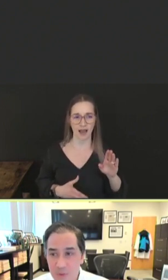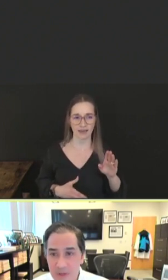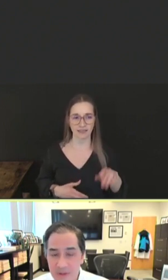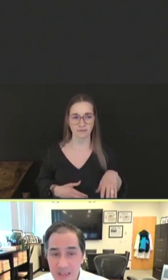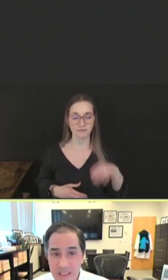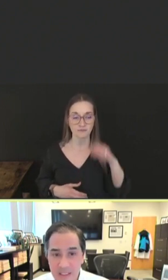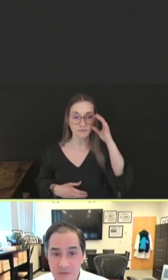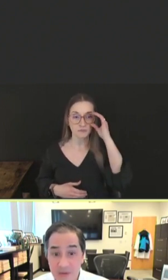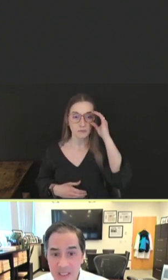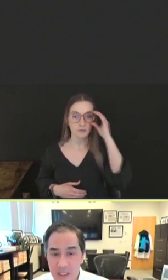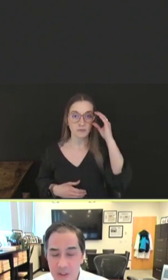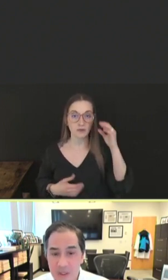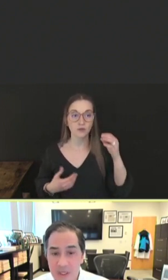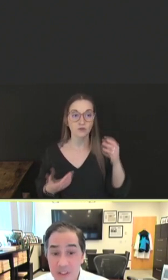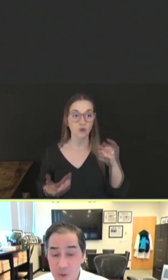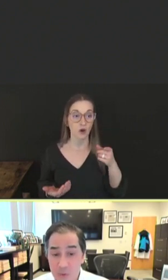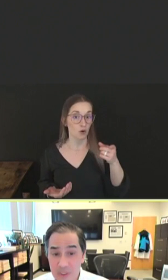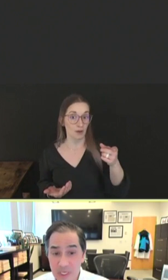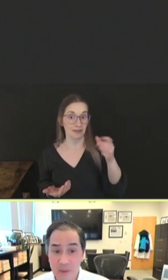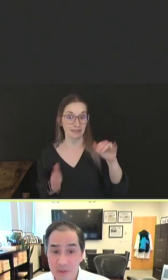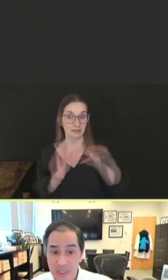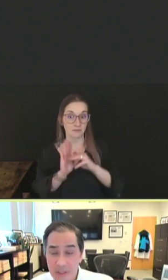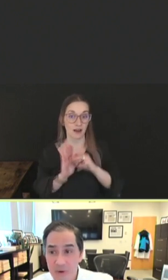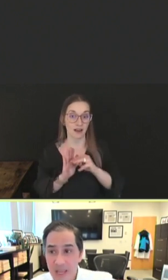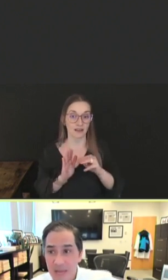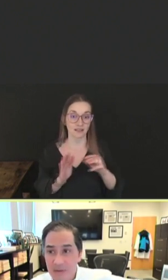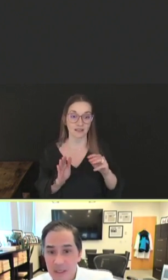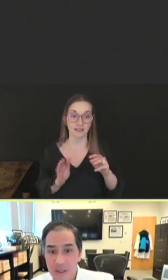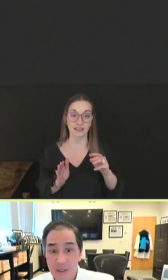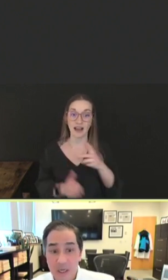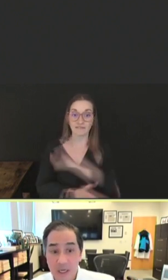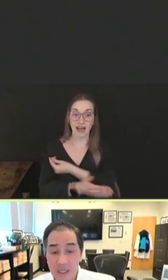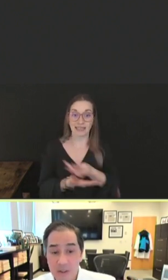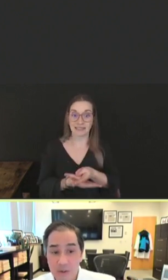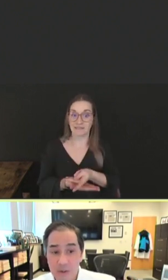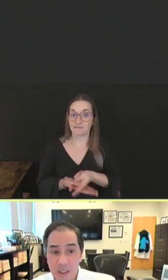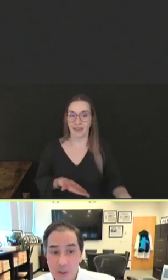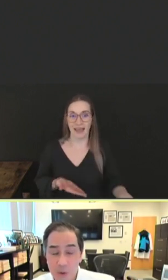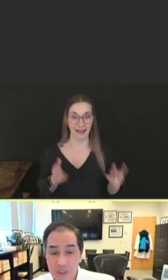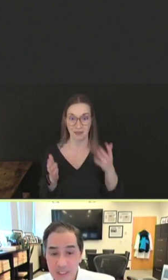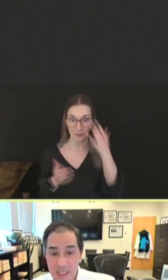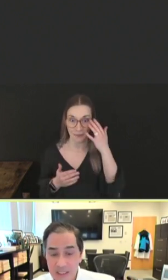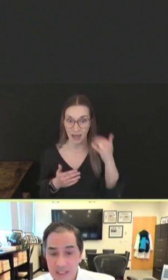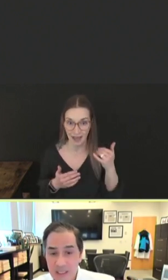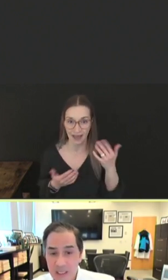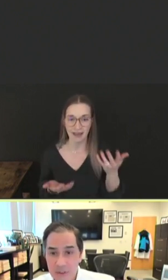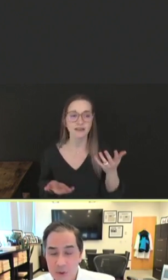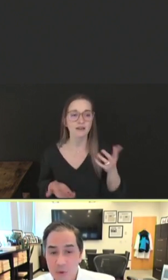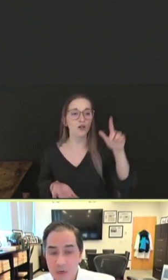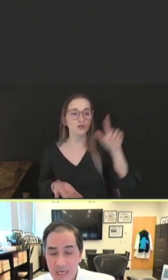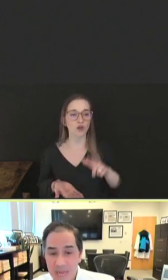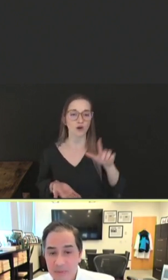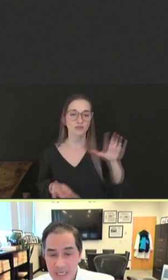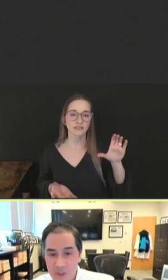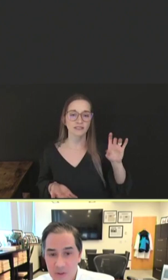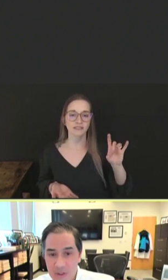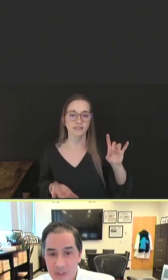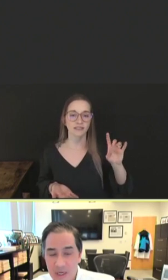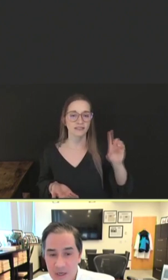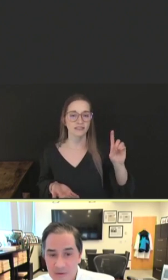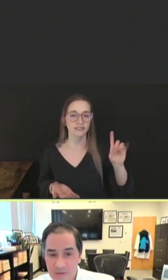vaccine failure is associated with either having low CD8 T cells, or a combination of